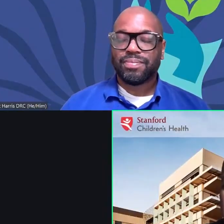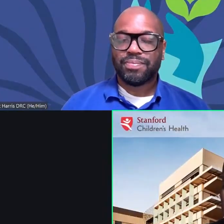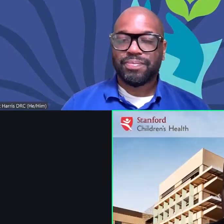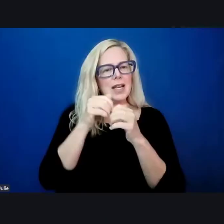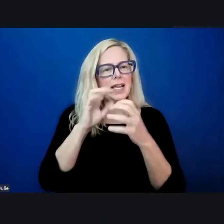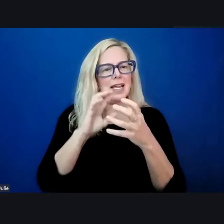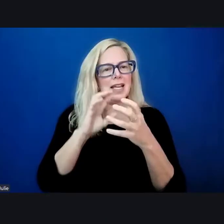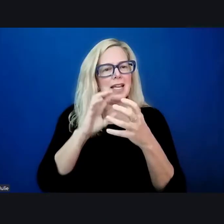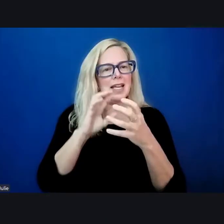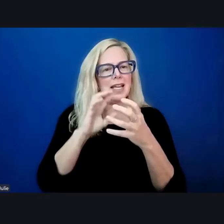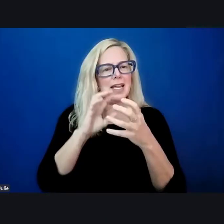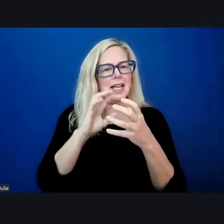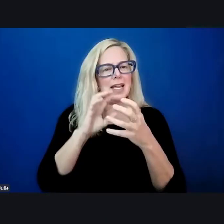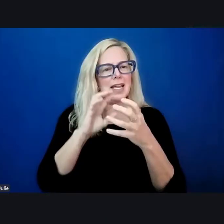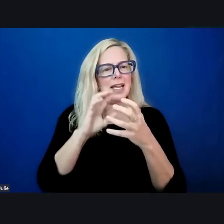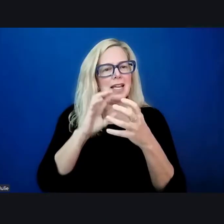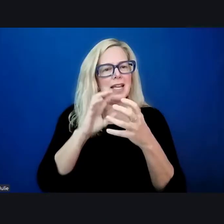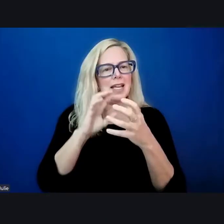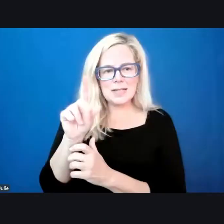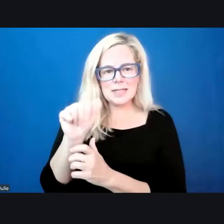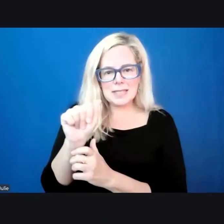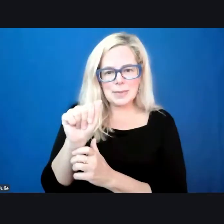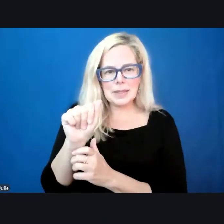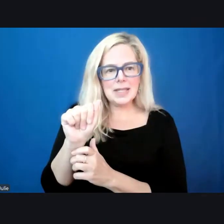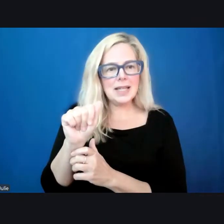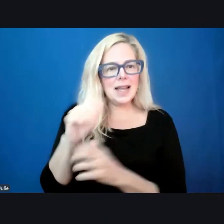and I'd like to welcome our first speaker, Leah Smith.